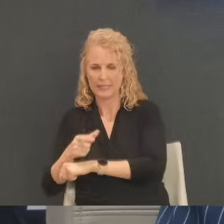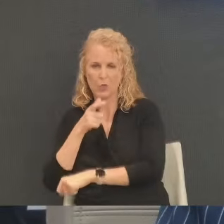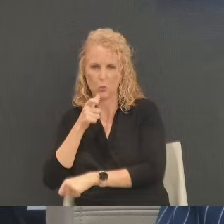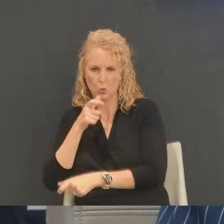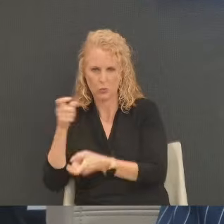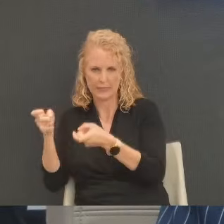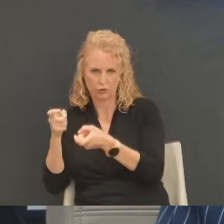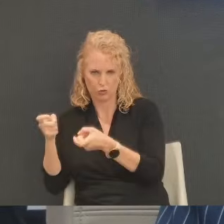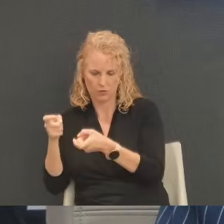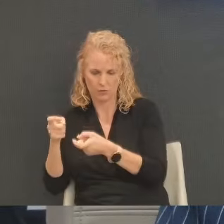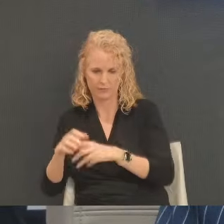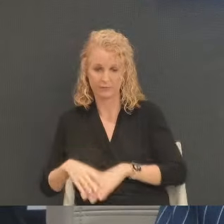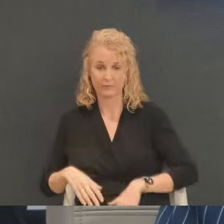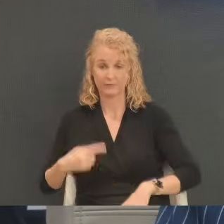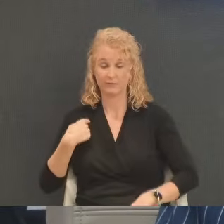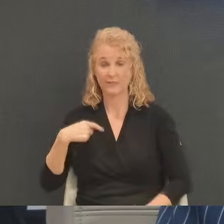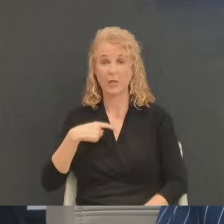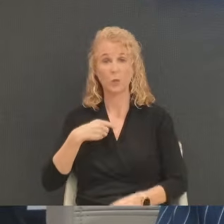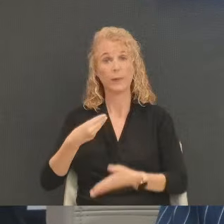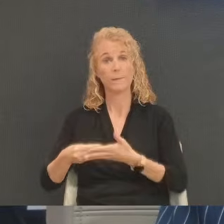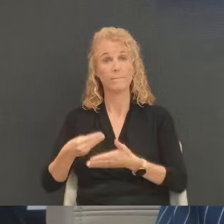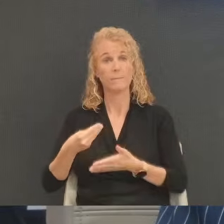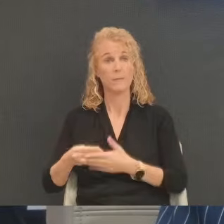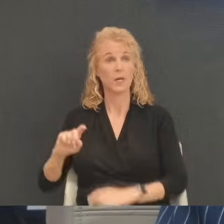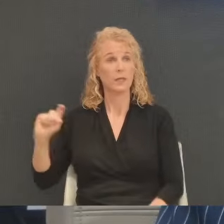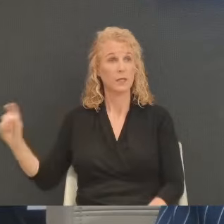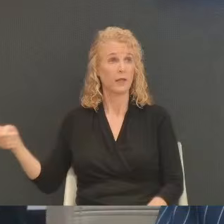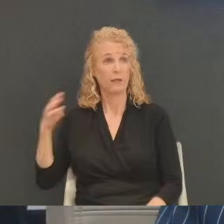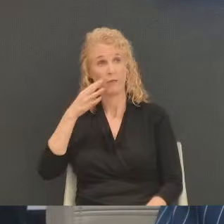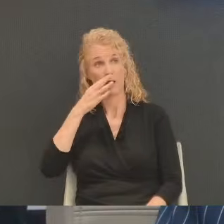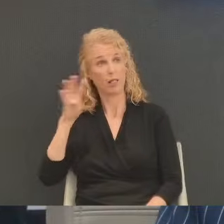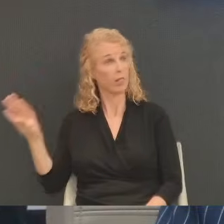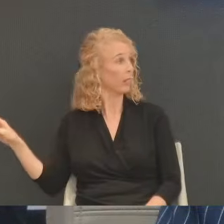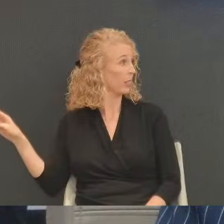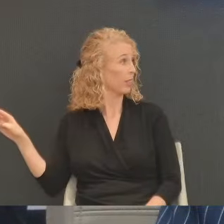we just can't turn over the money and people call us and then I say well I you know I ain't nothing